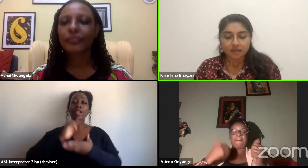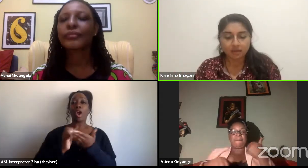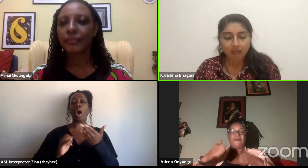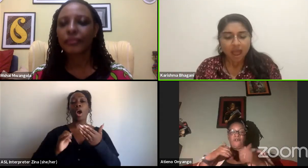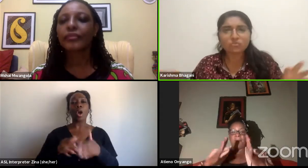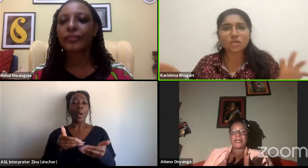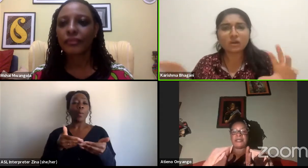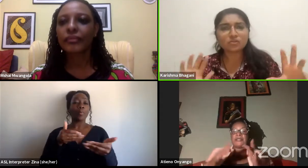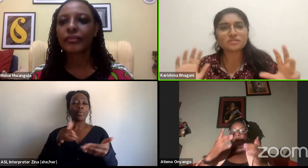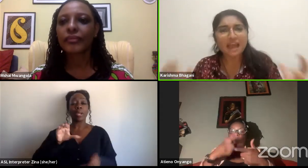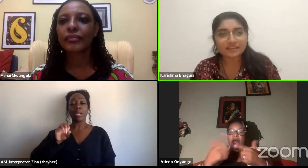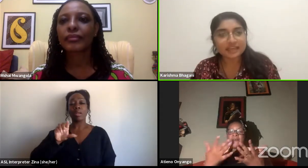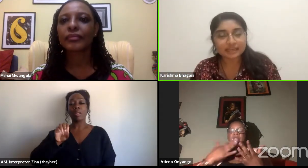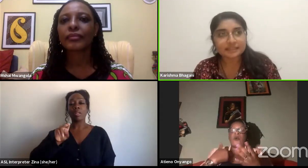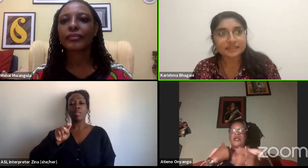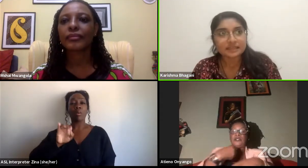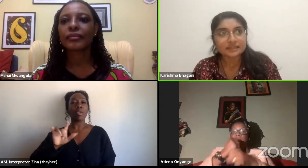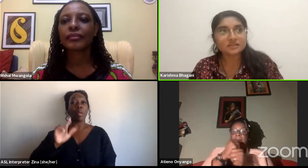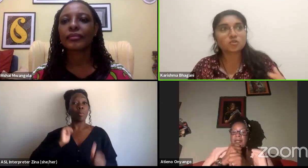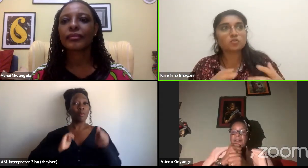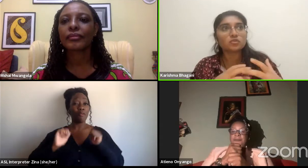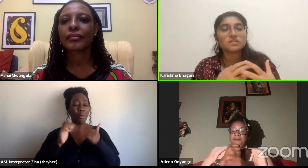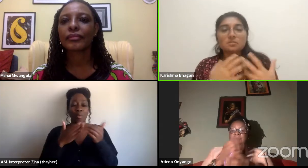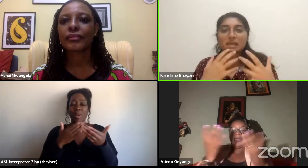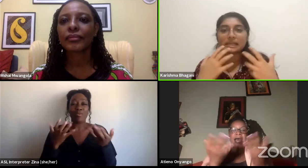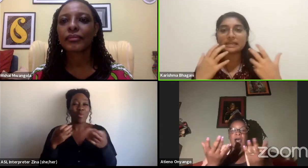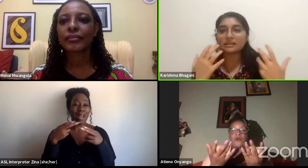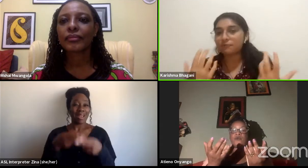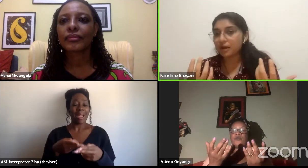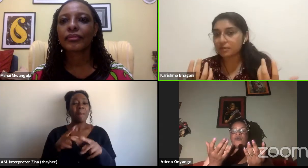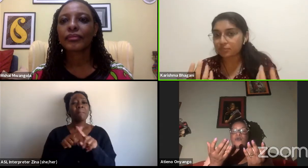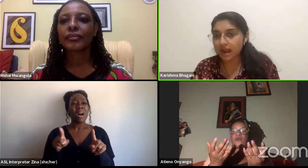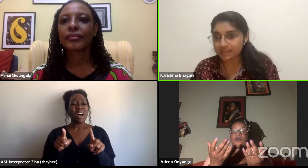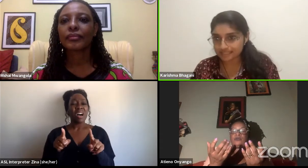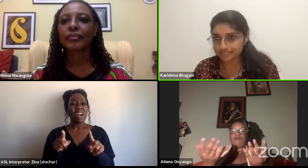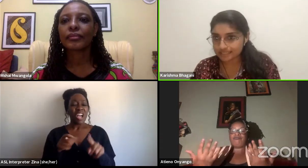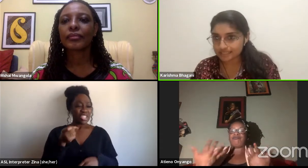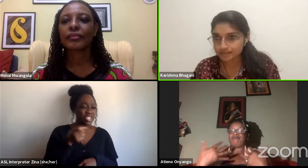How do you navigate these two seemingly different practices,